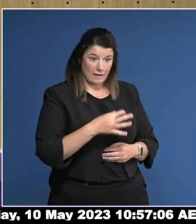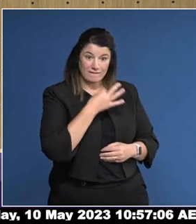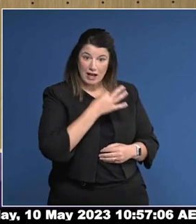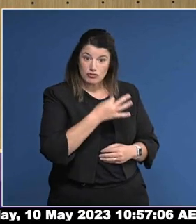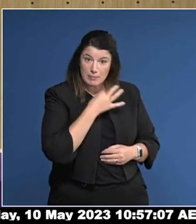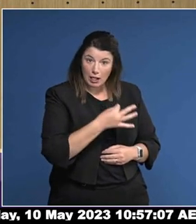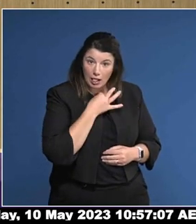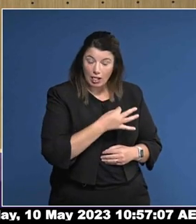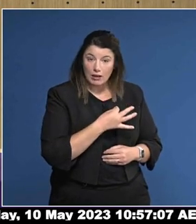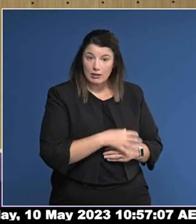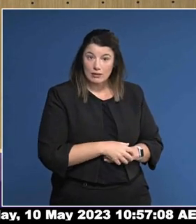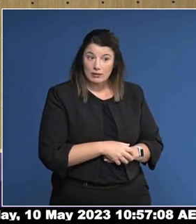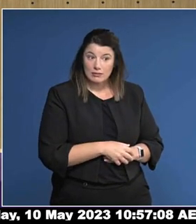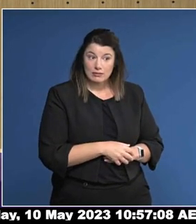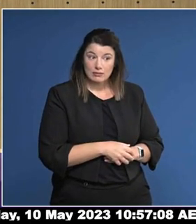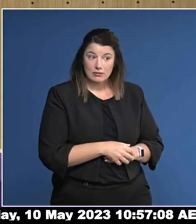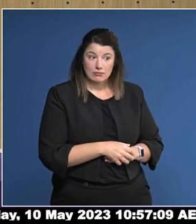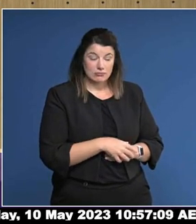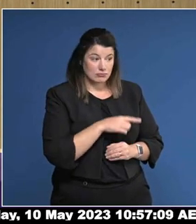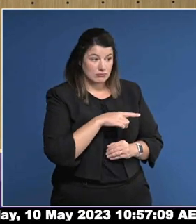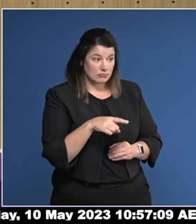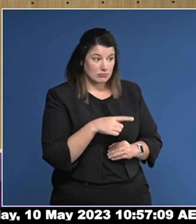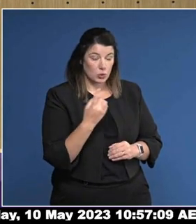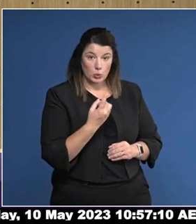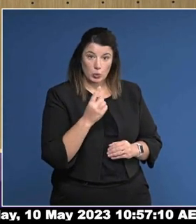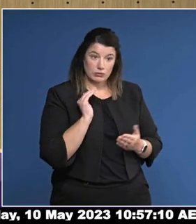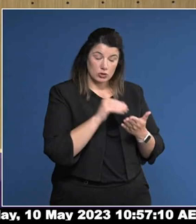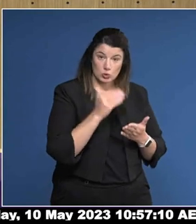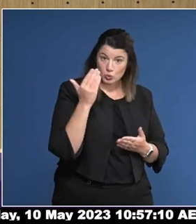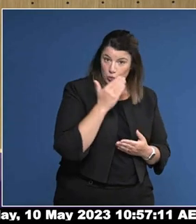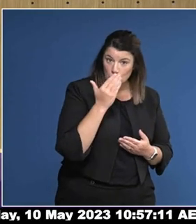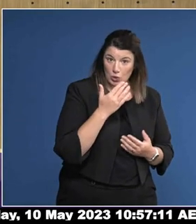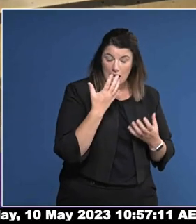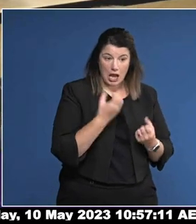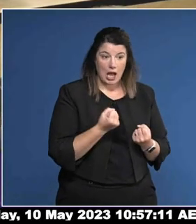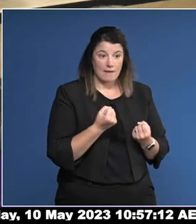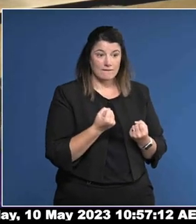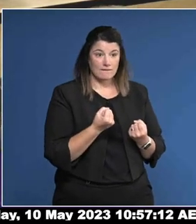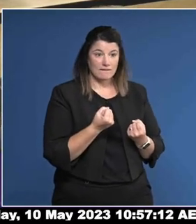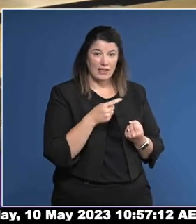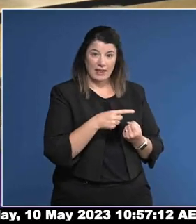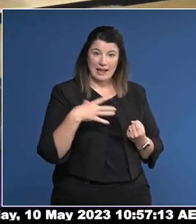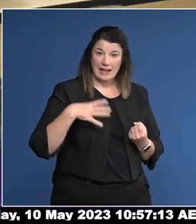correct? MS STEVENSON: Yes. Who are presenting at school with signs that they may be subject to neglect;